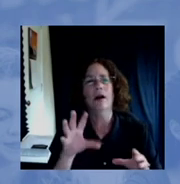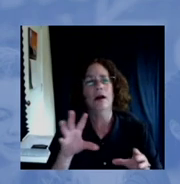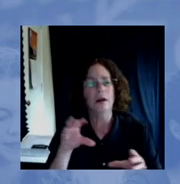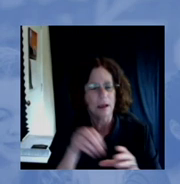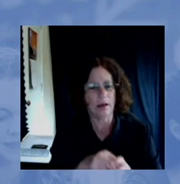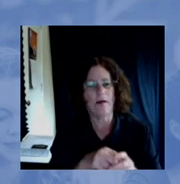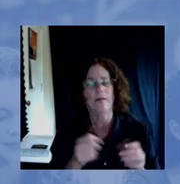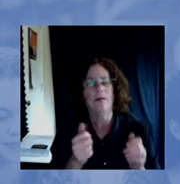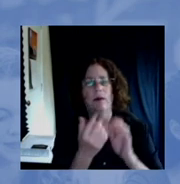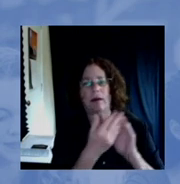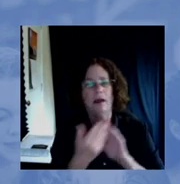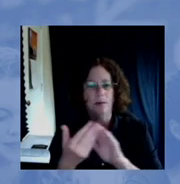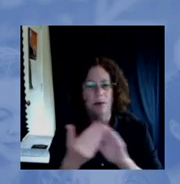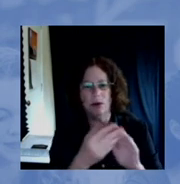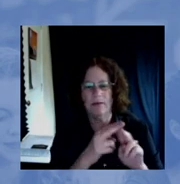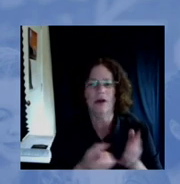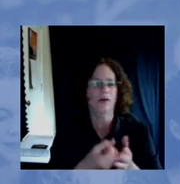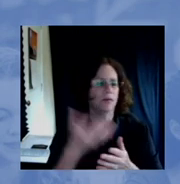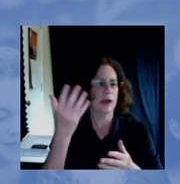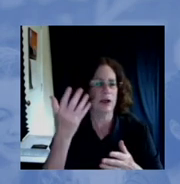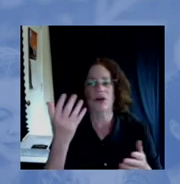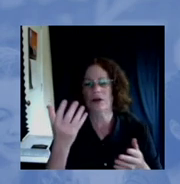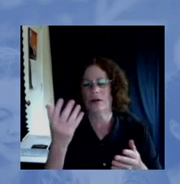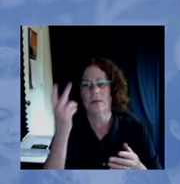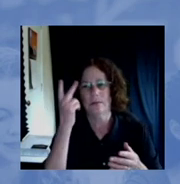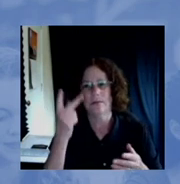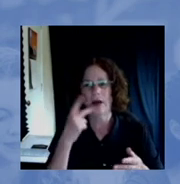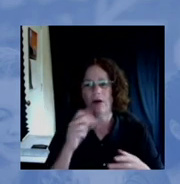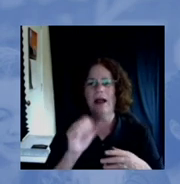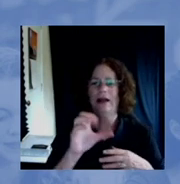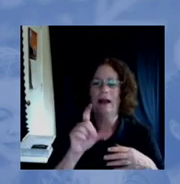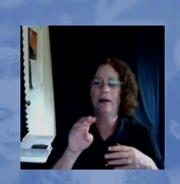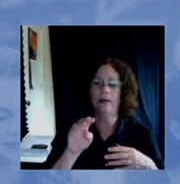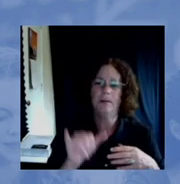TO US, WE HAVE A RICH PARENT ACADEMY WHICH MR. CARVALHO WAS THE ONE WHO CREATED IT HERE